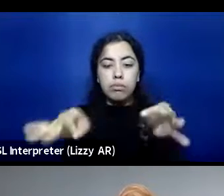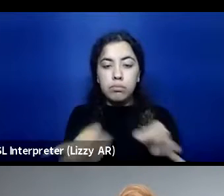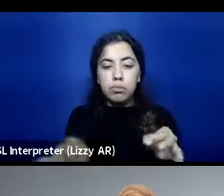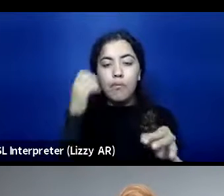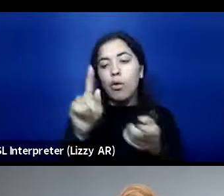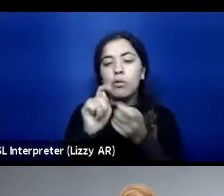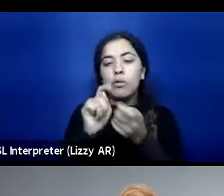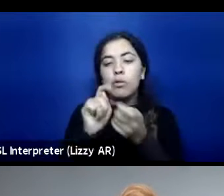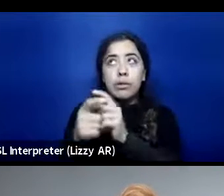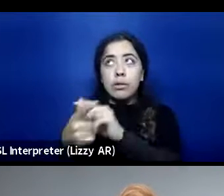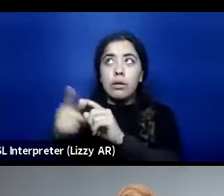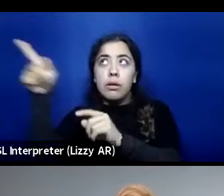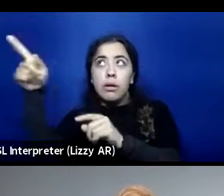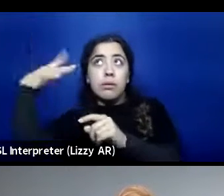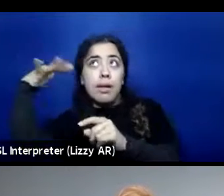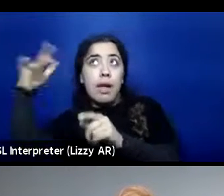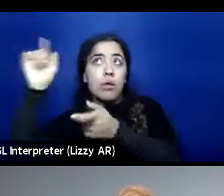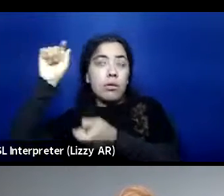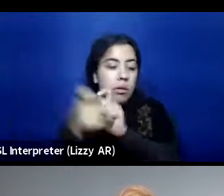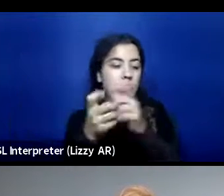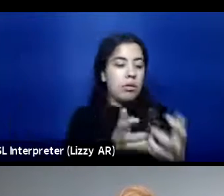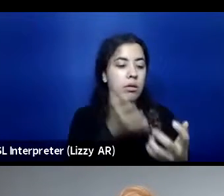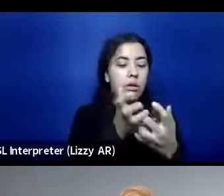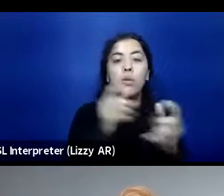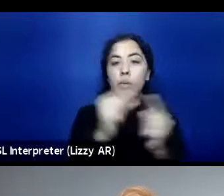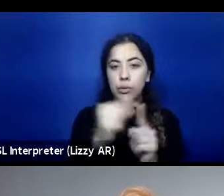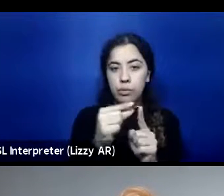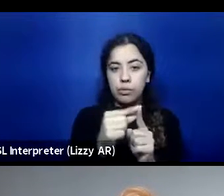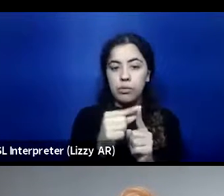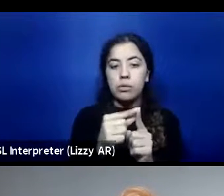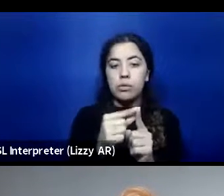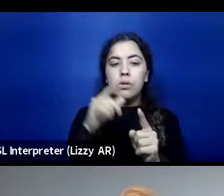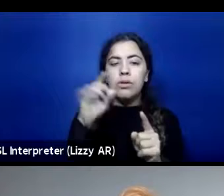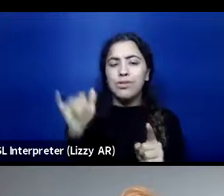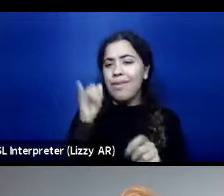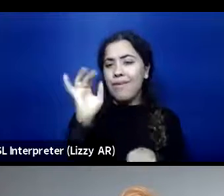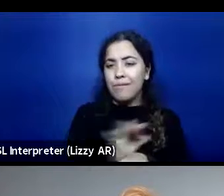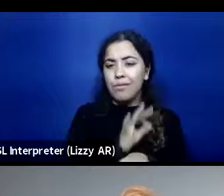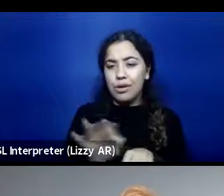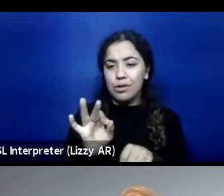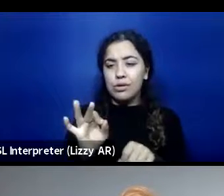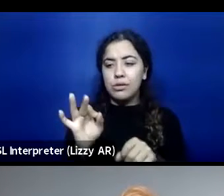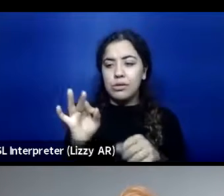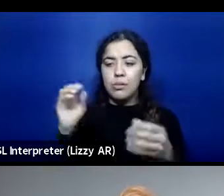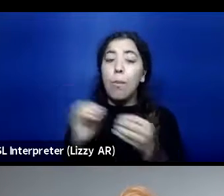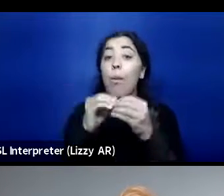to move all of that functionality into the mobile itself. And of course, in theory, you should be able to do that